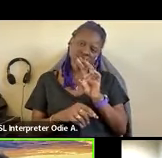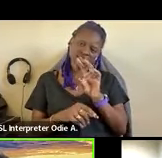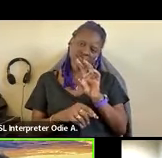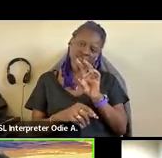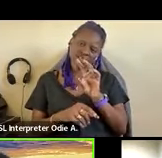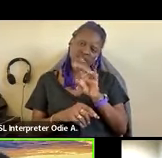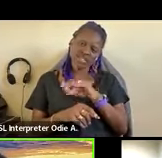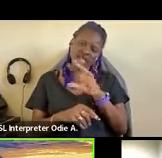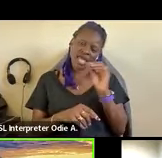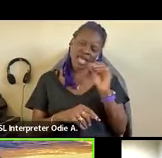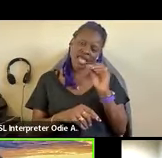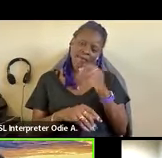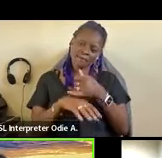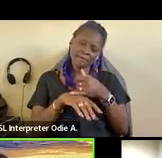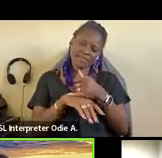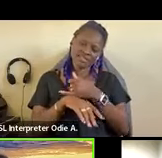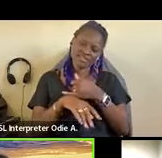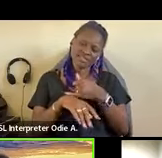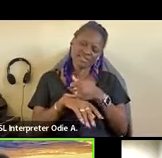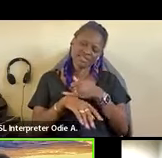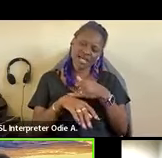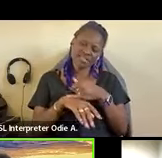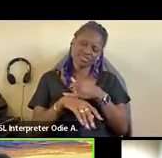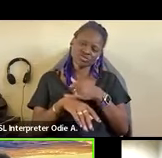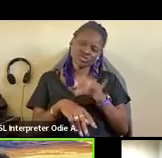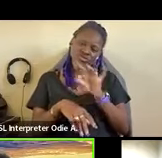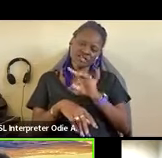Pacific Islander population is 84% fully vaccinated.